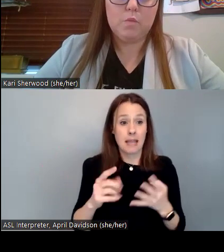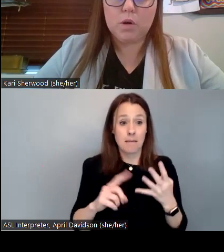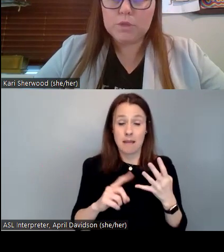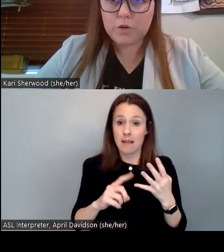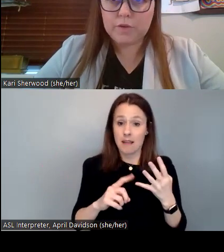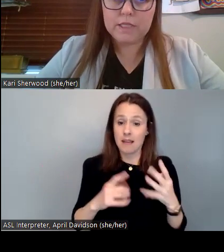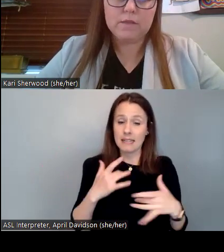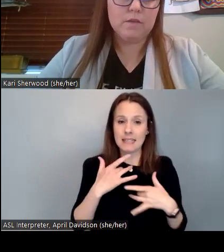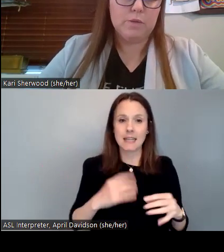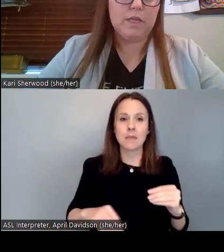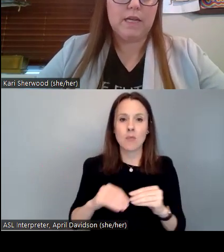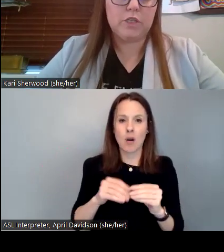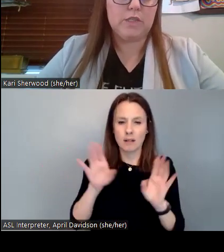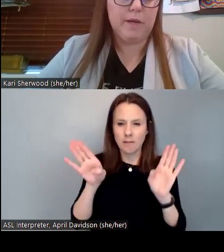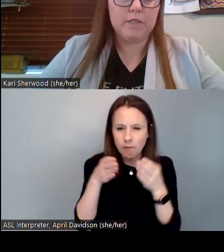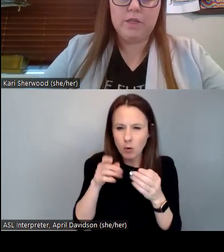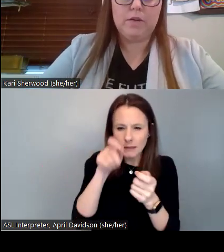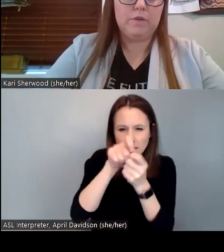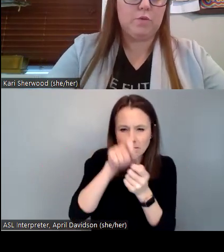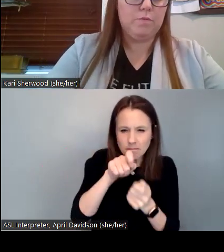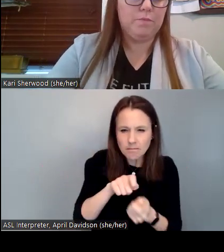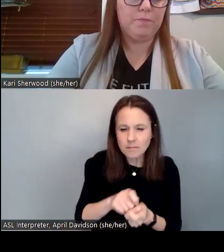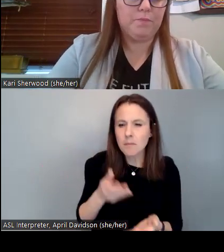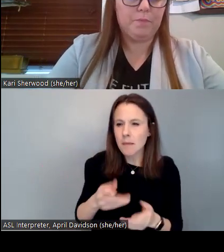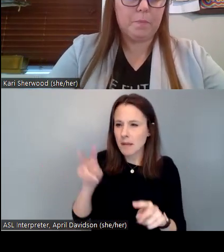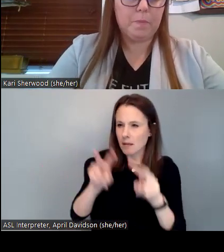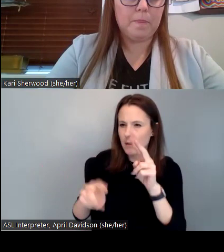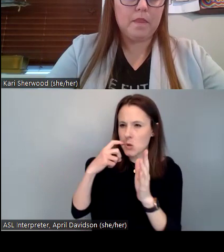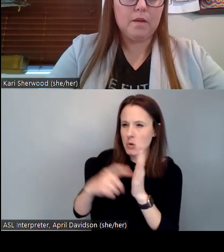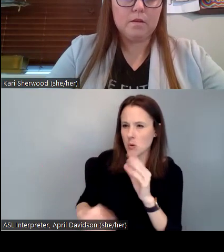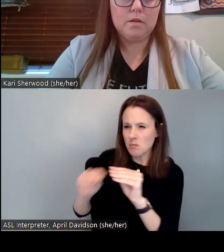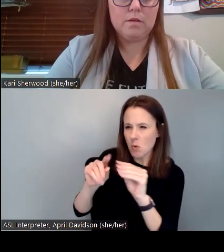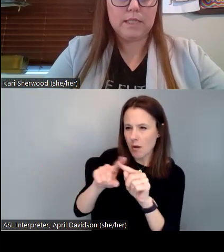more observant. But that just depends on the individual.